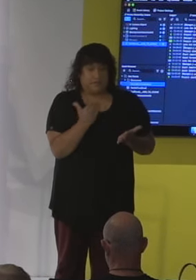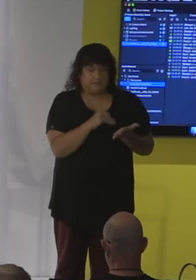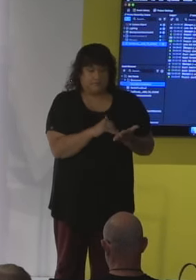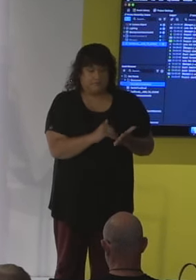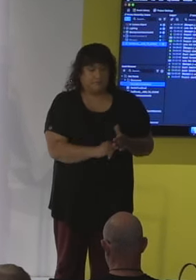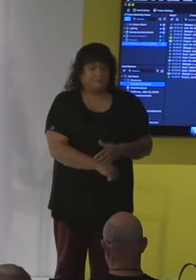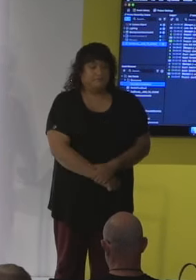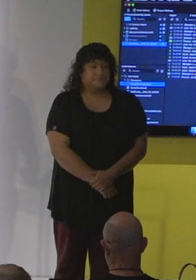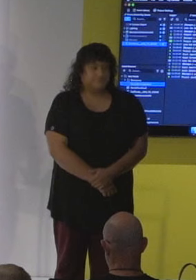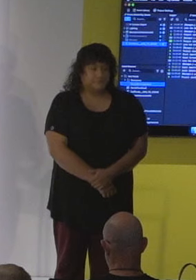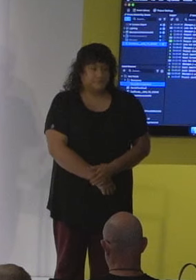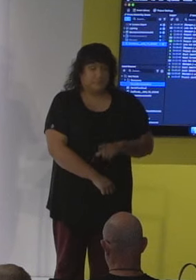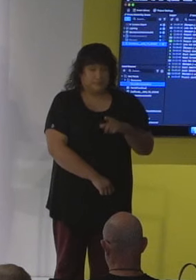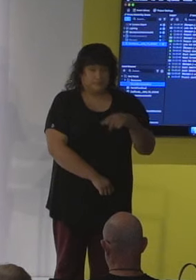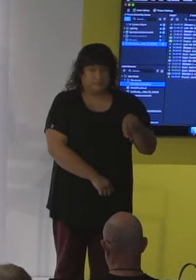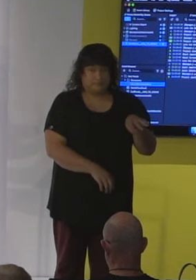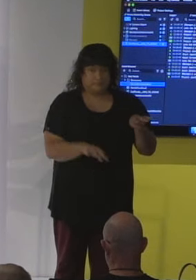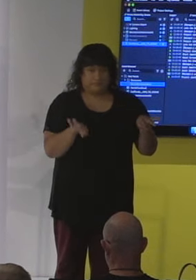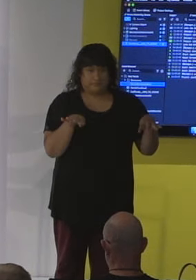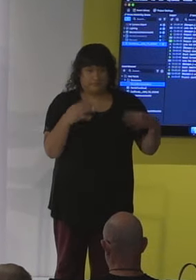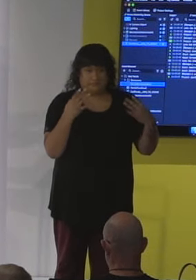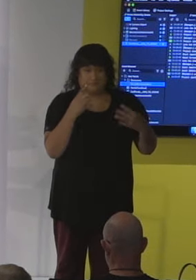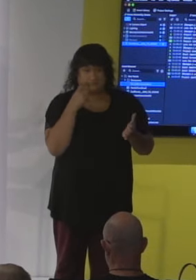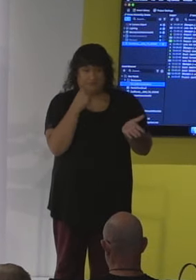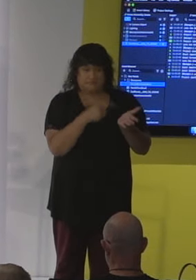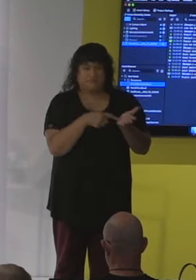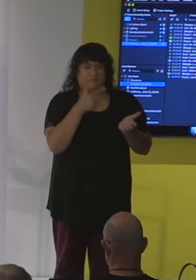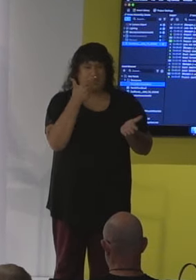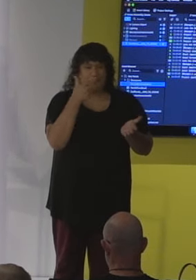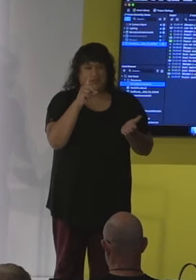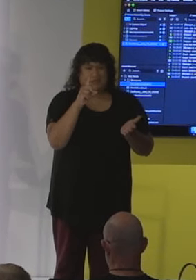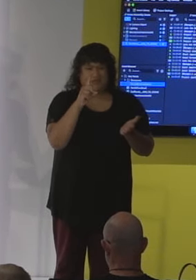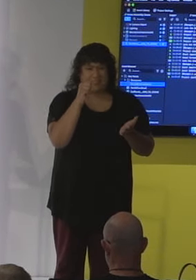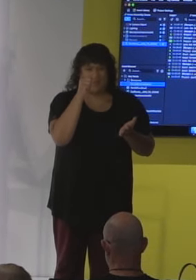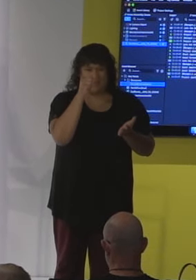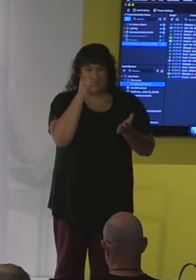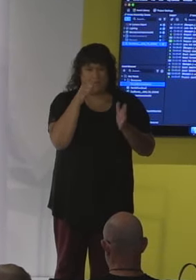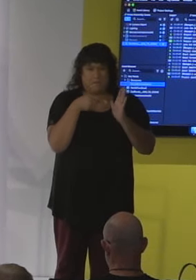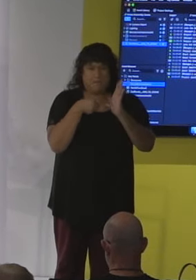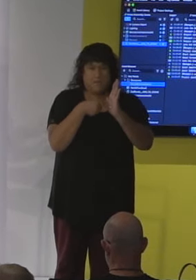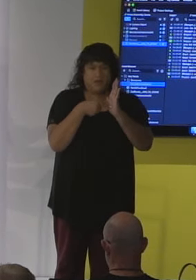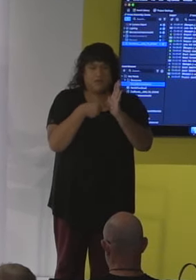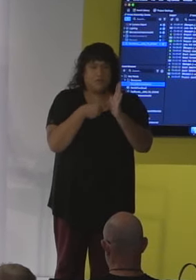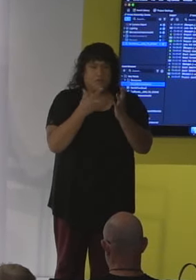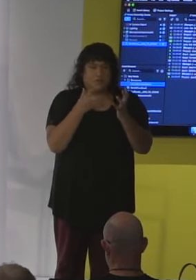So, as you notice, it's just a 3D animated model right now. We need to make it come alive with SIK.